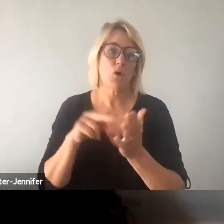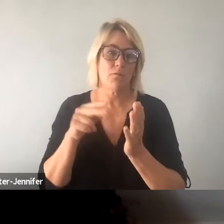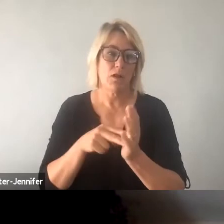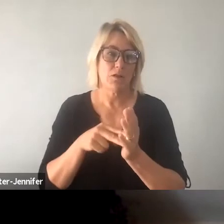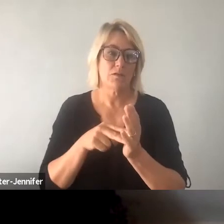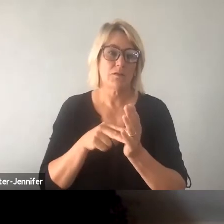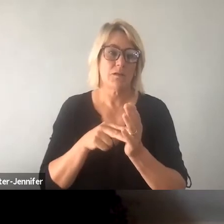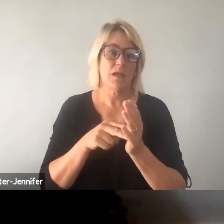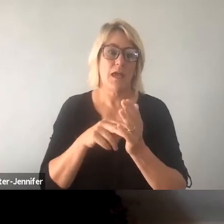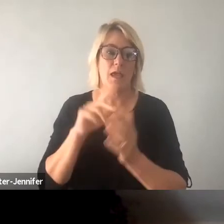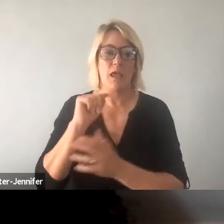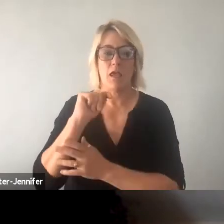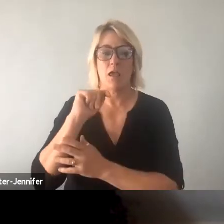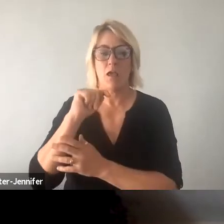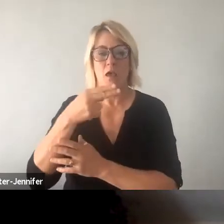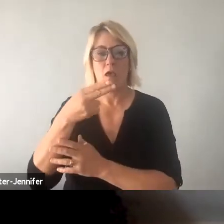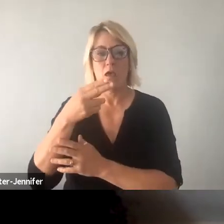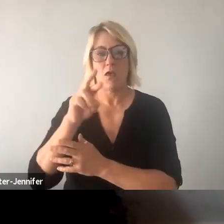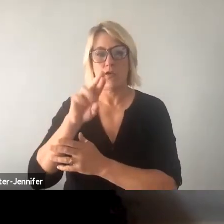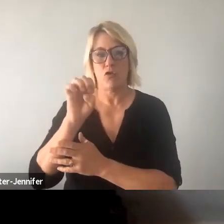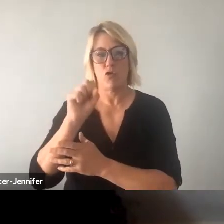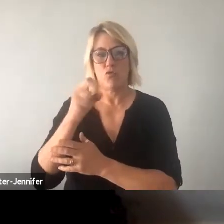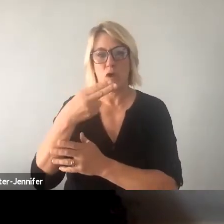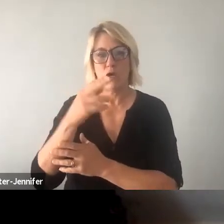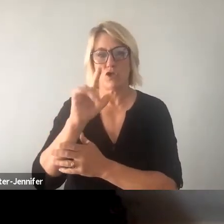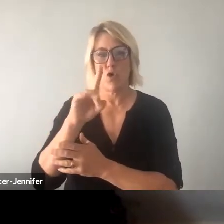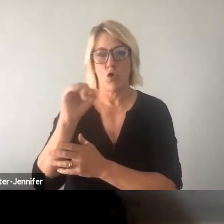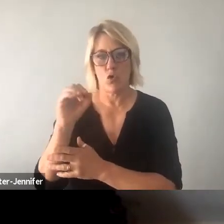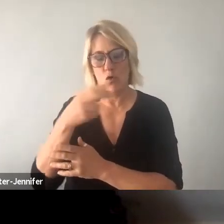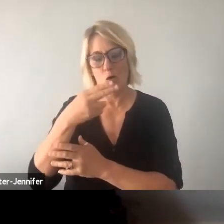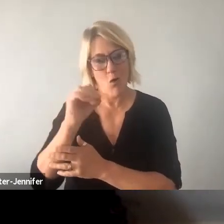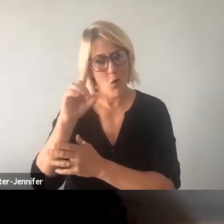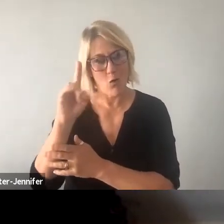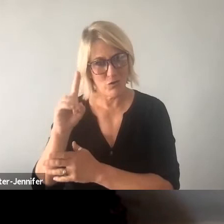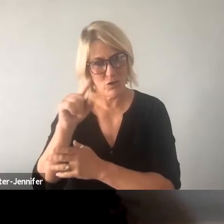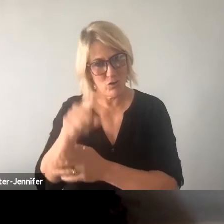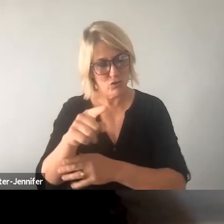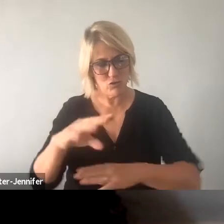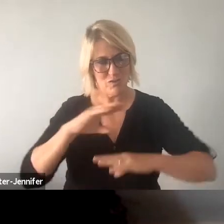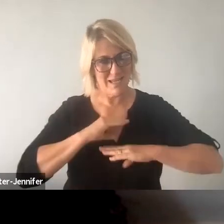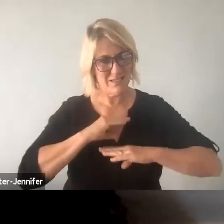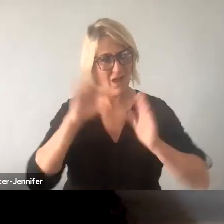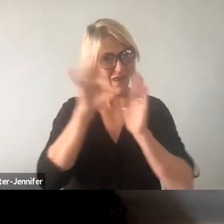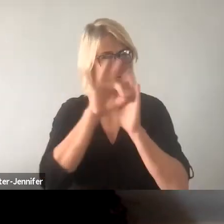or being regarded as having such an impairment. So ADA is purposely a